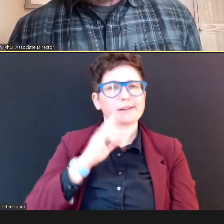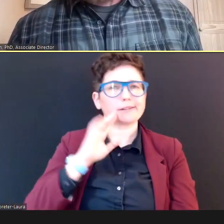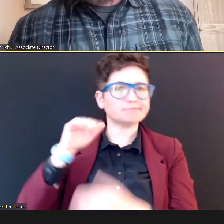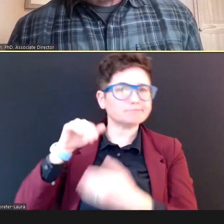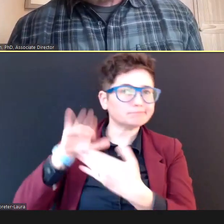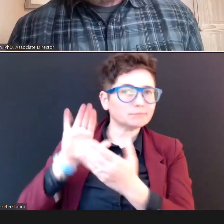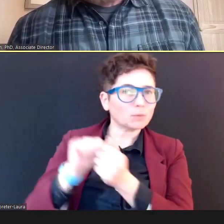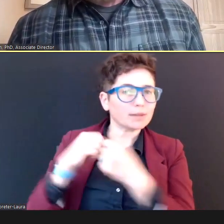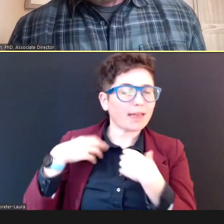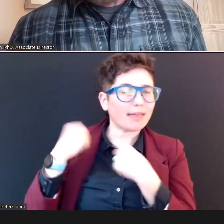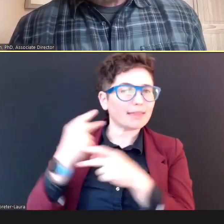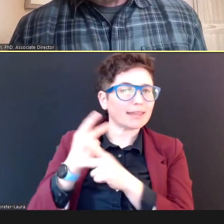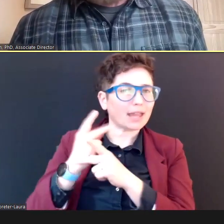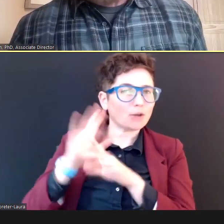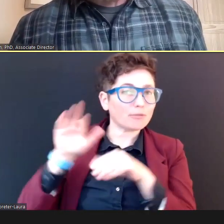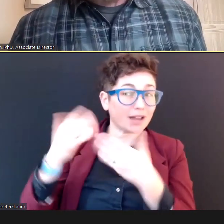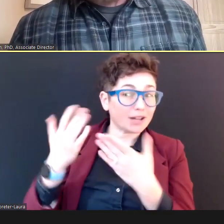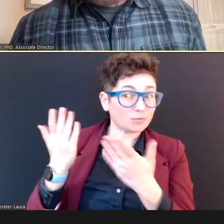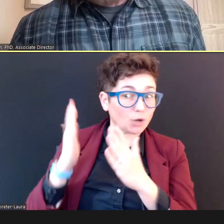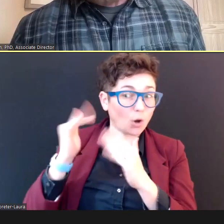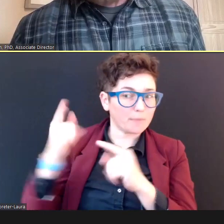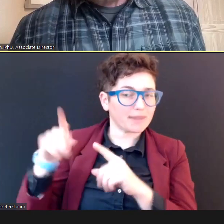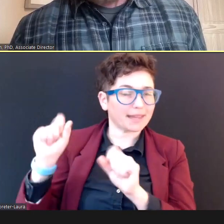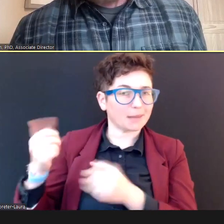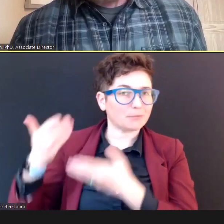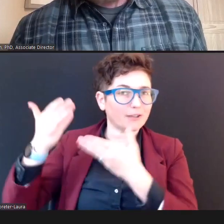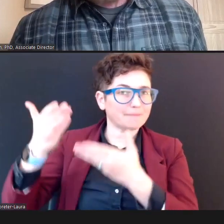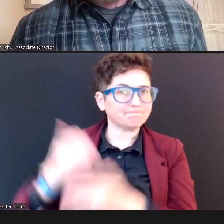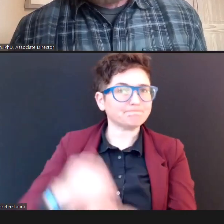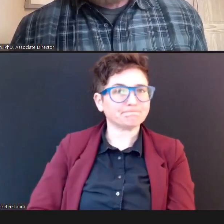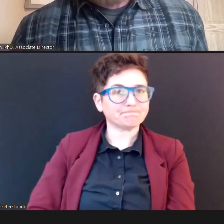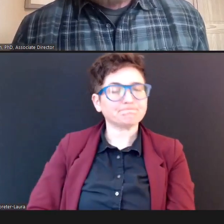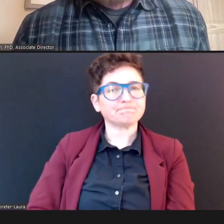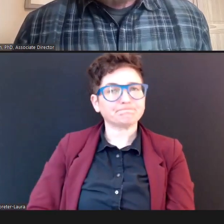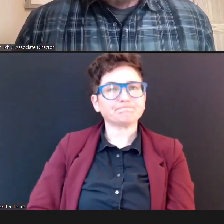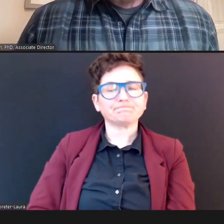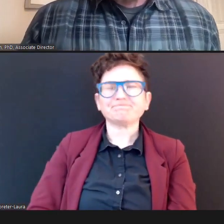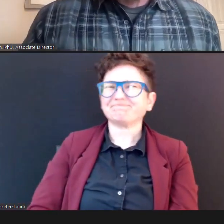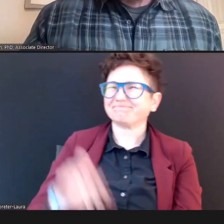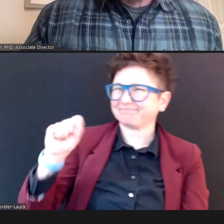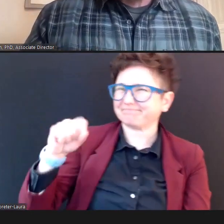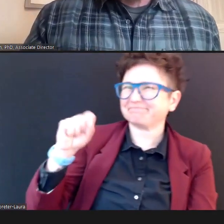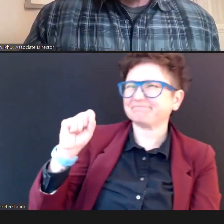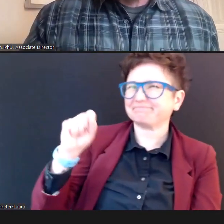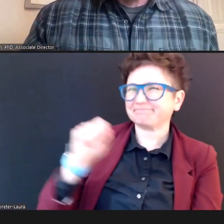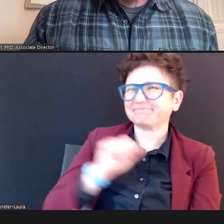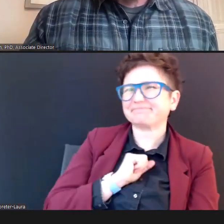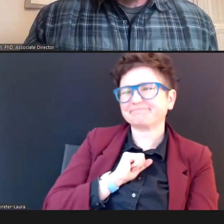what it is we're hoping they can provide